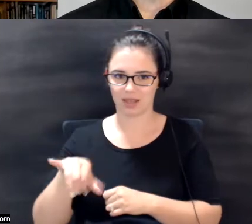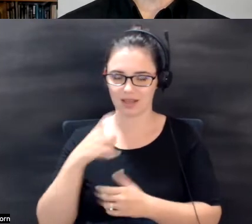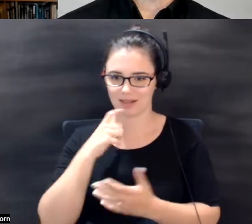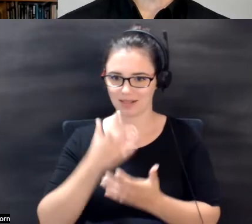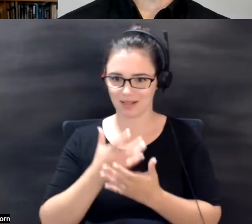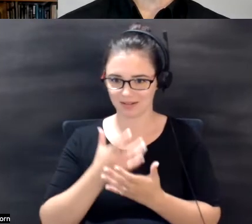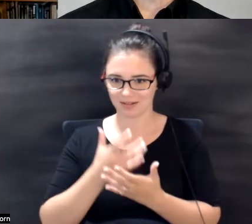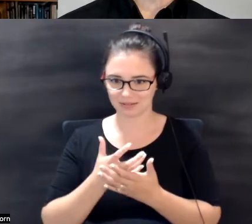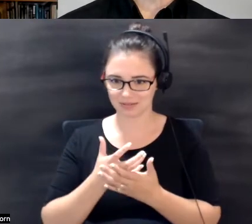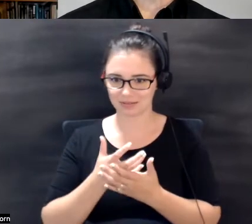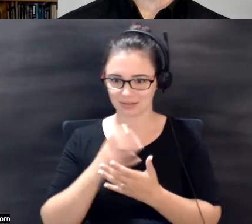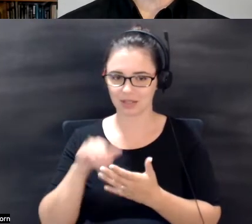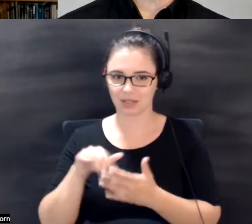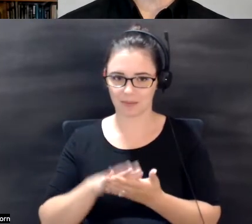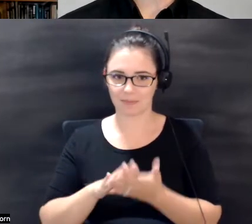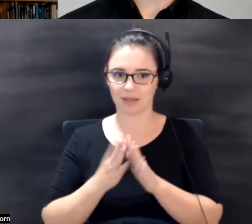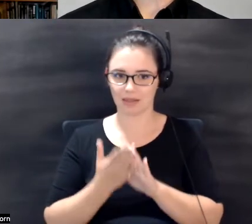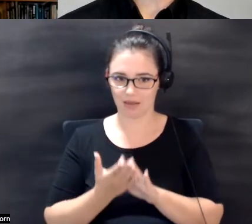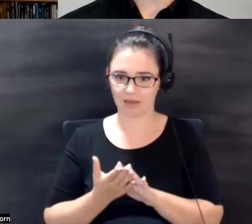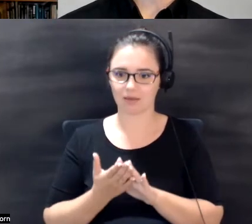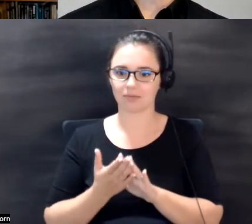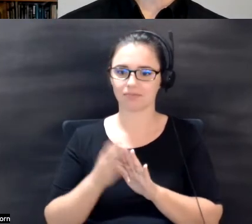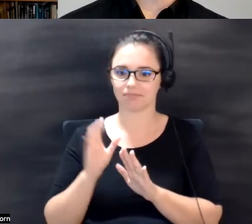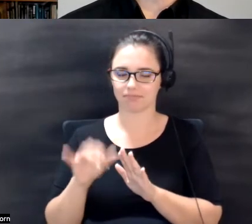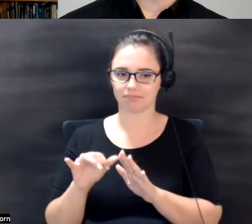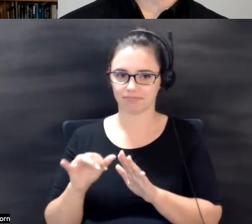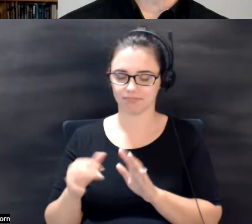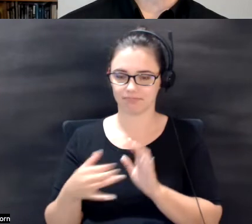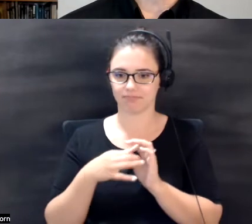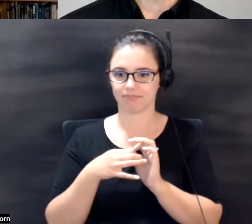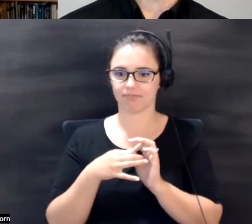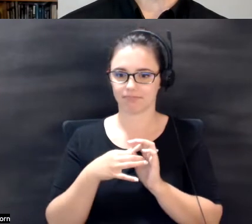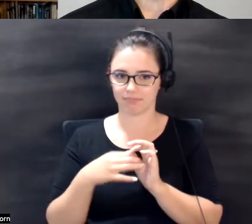And that became the impetus of one, of one of the poems.